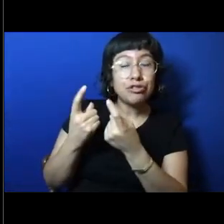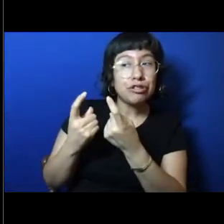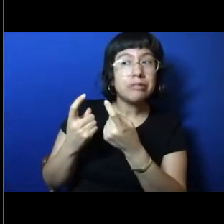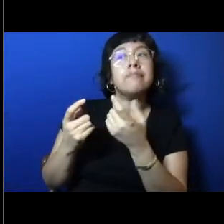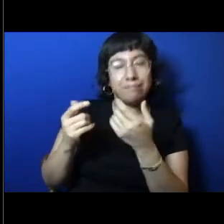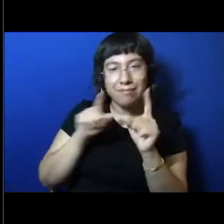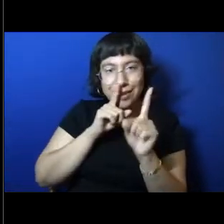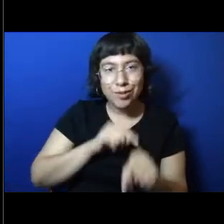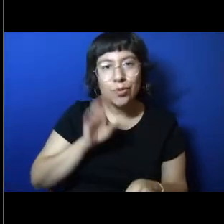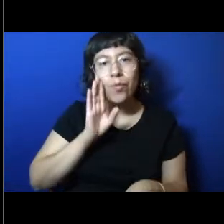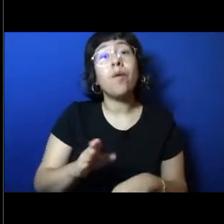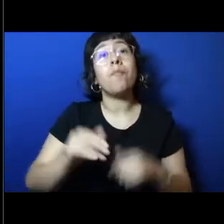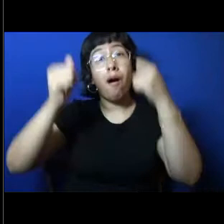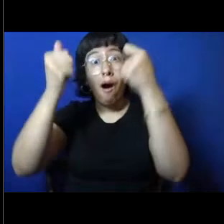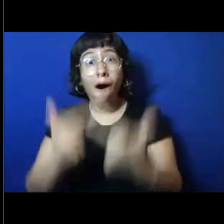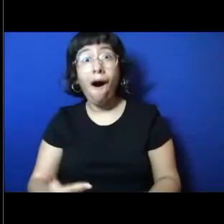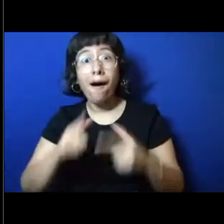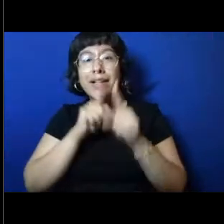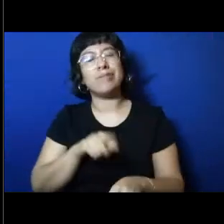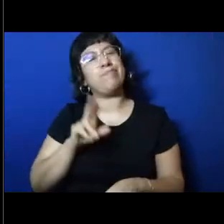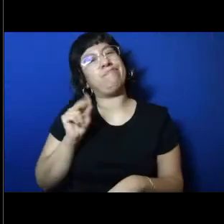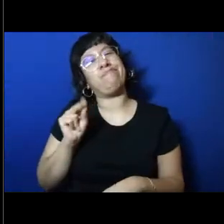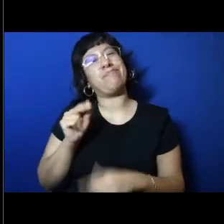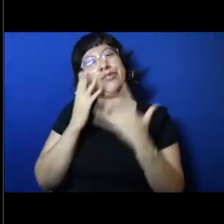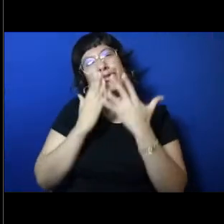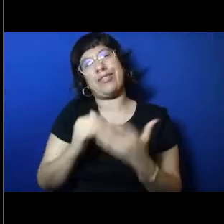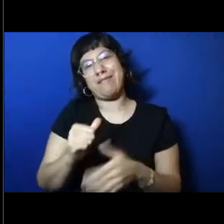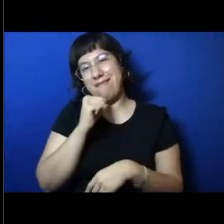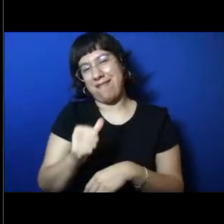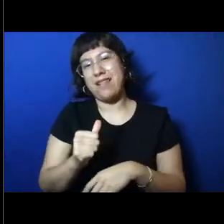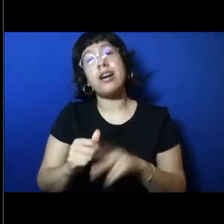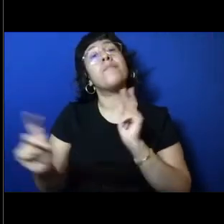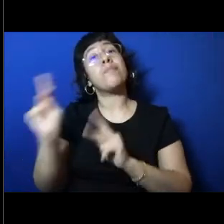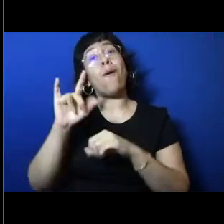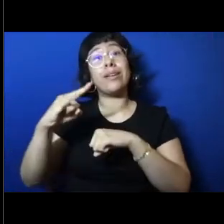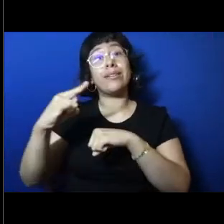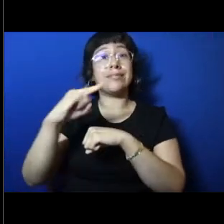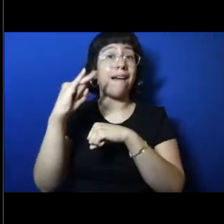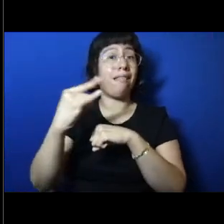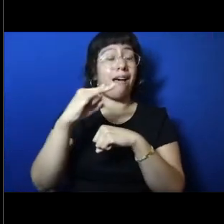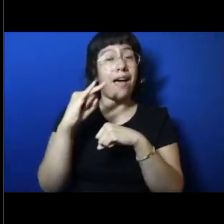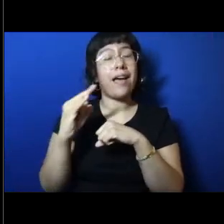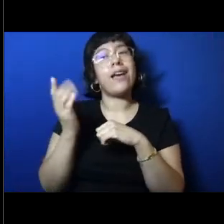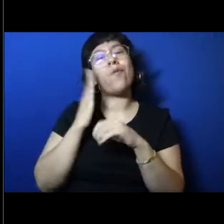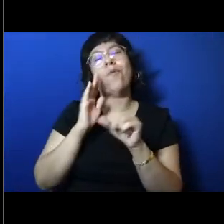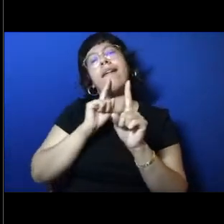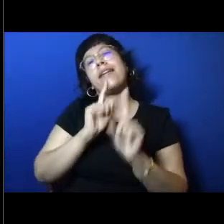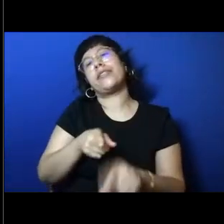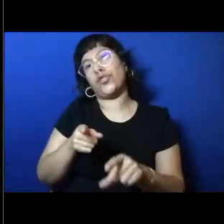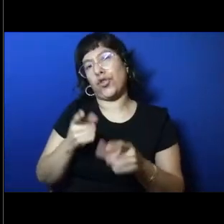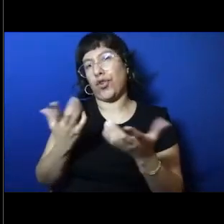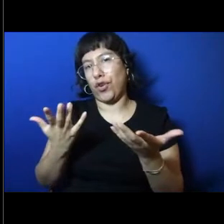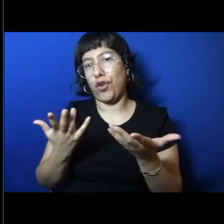but Tim and the folks at the satellite service promised me that they're going to answer all your questions whether it's in the webinar today